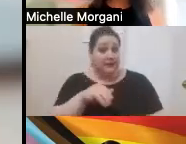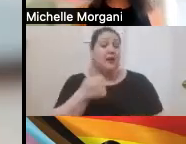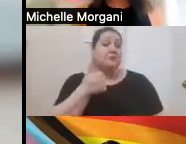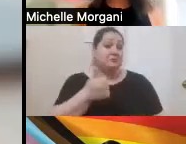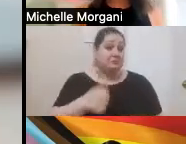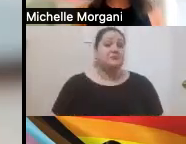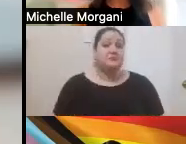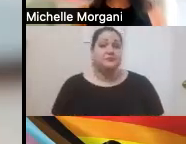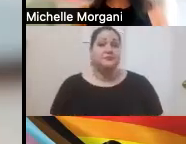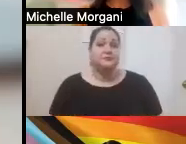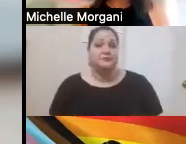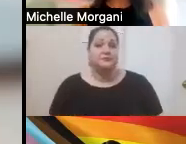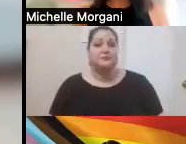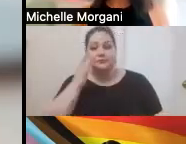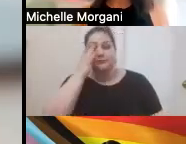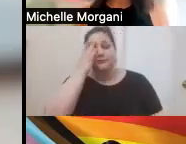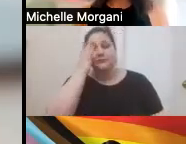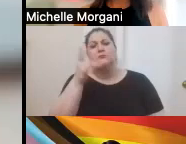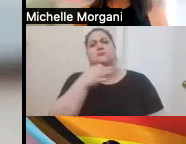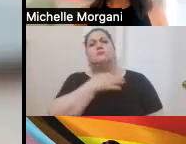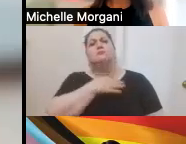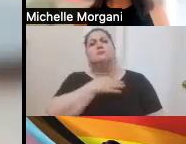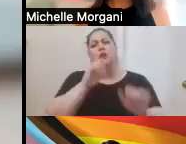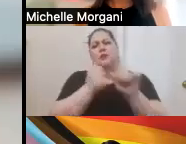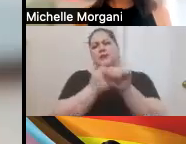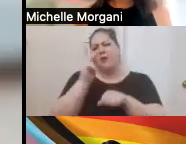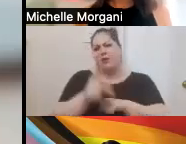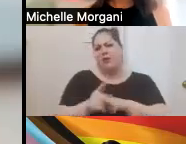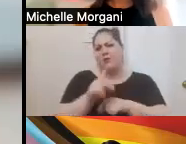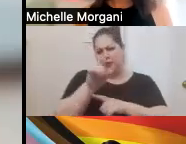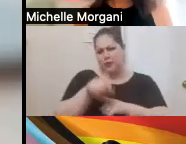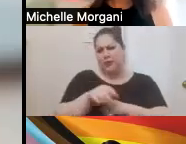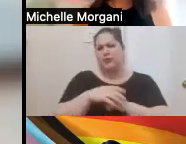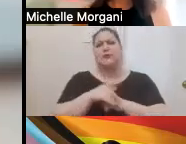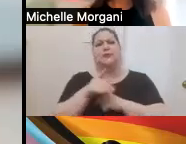I wonder as a follow up question, are there any instances where you might